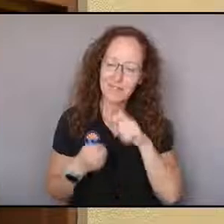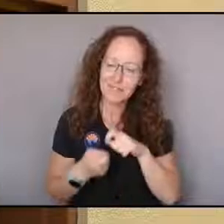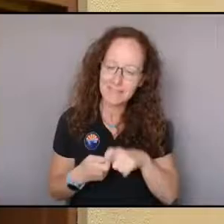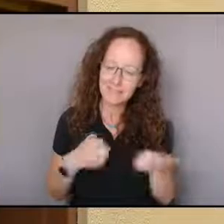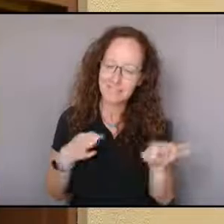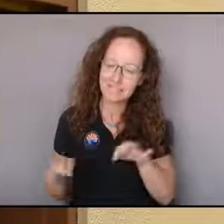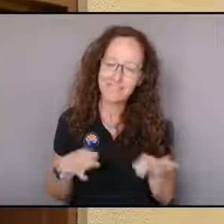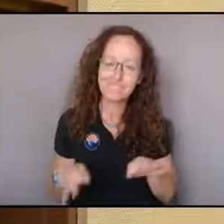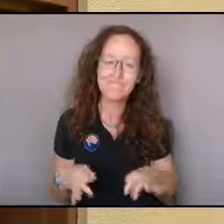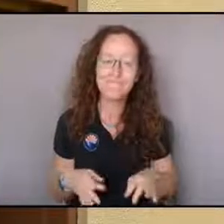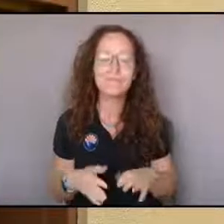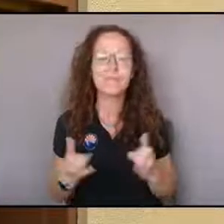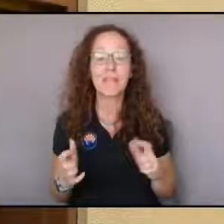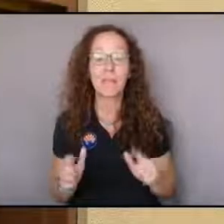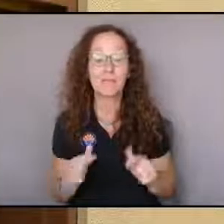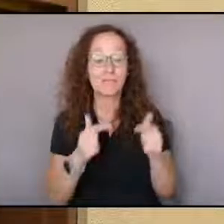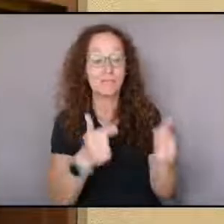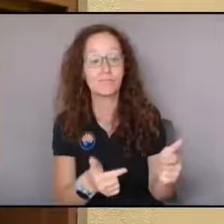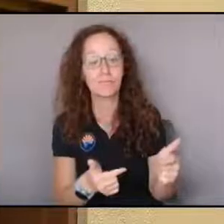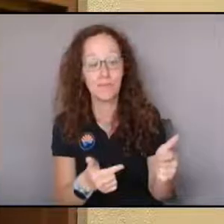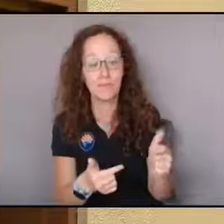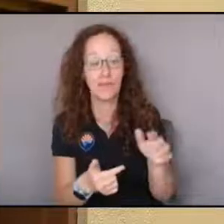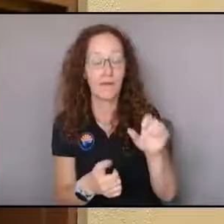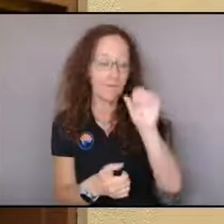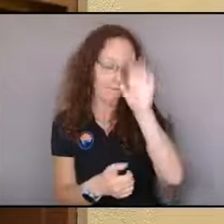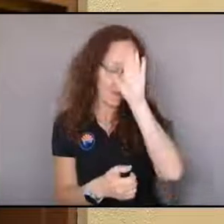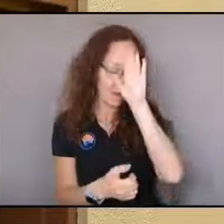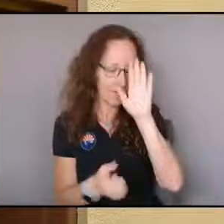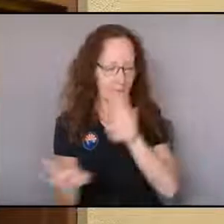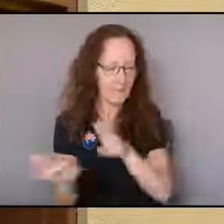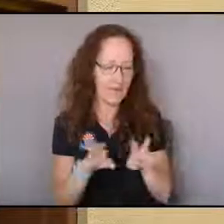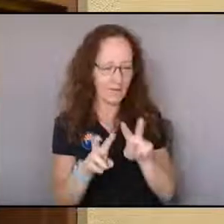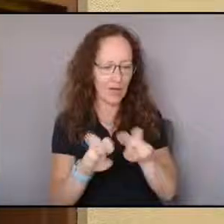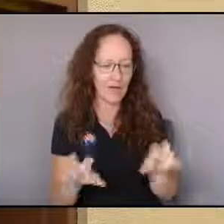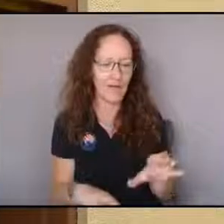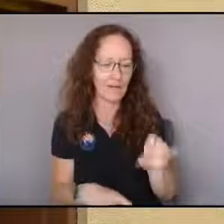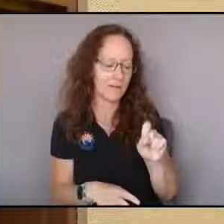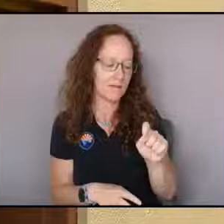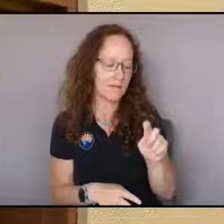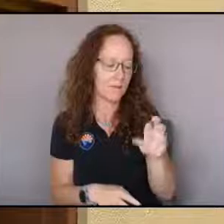THANK YOU VERY MUCH. WE APPRECIATE THAT DETAILED INFORMATION.